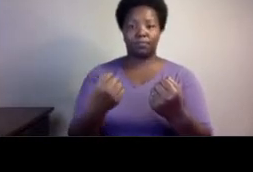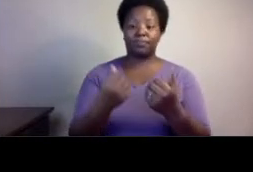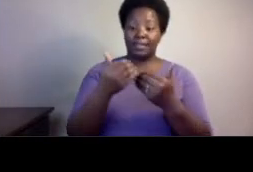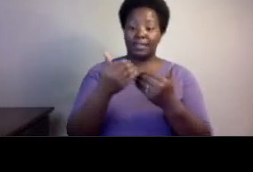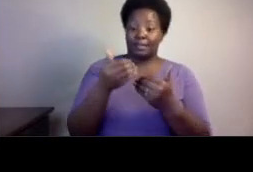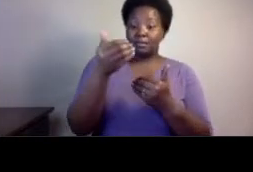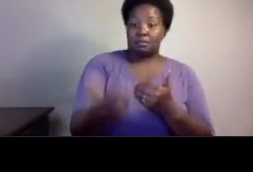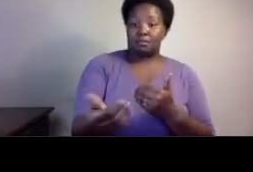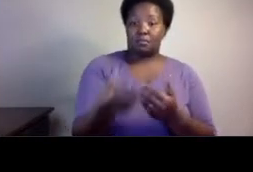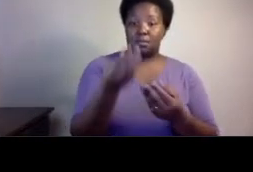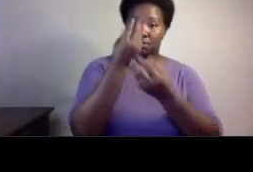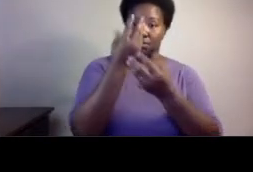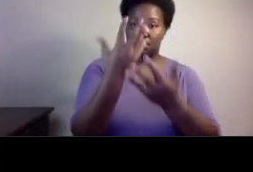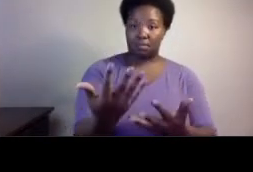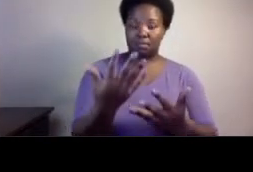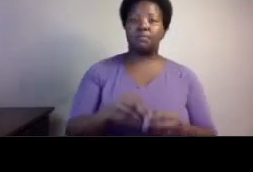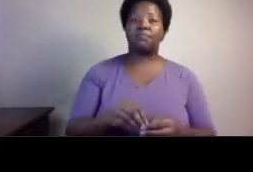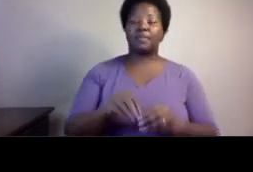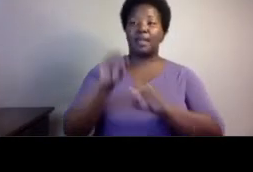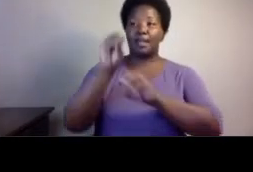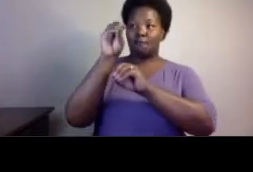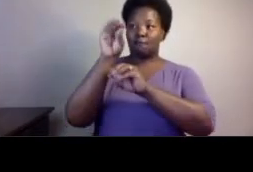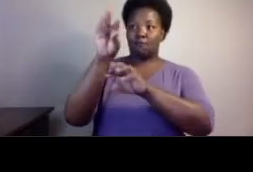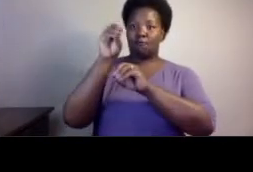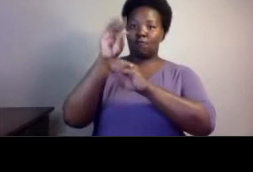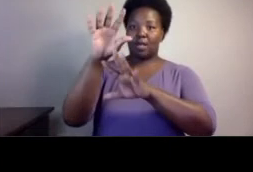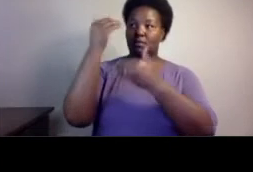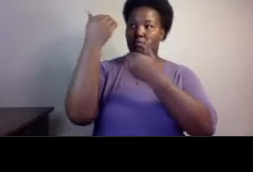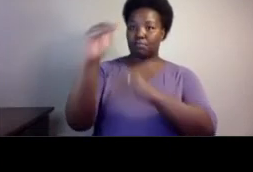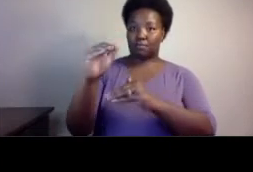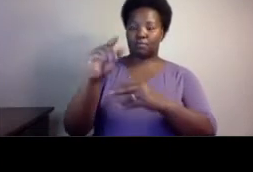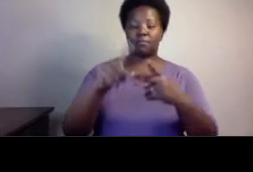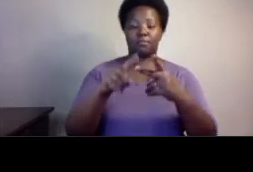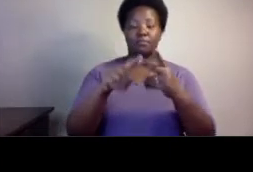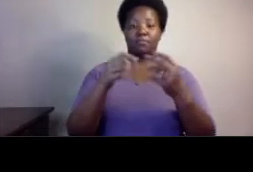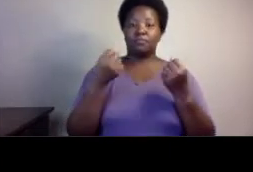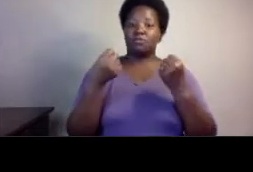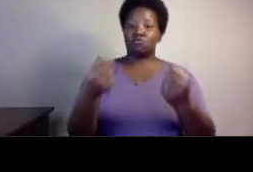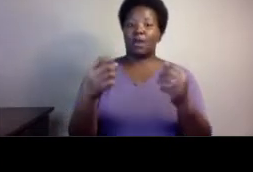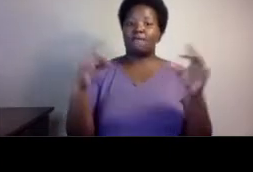flashing speed limit signs driver feedback signs and pavement markings as well as the